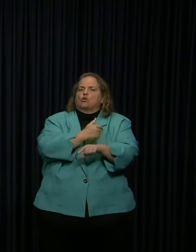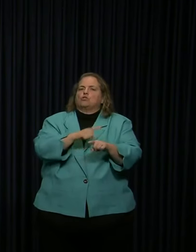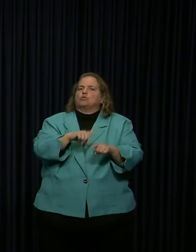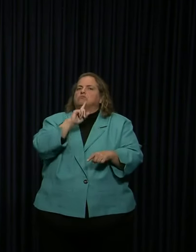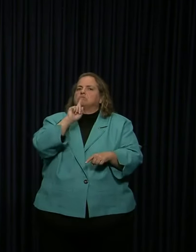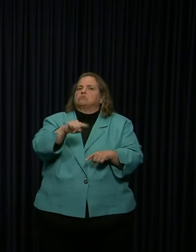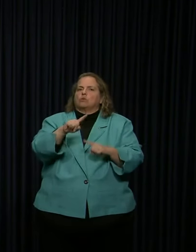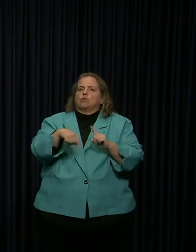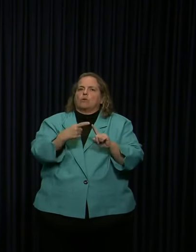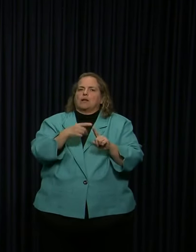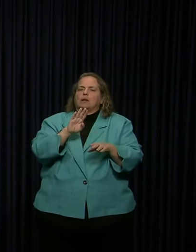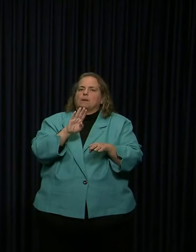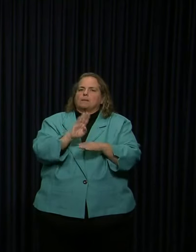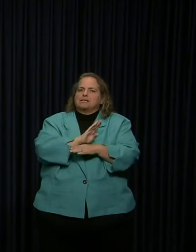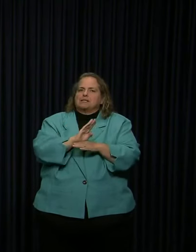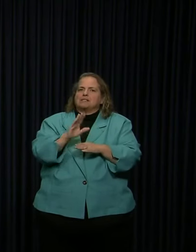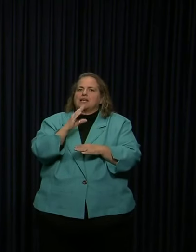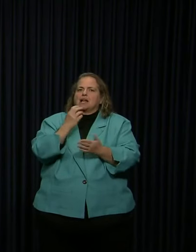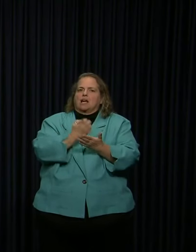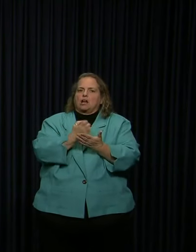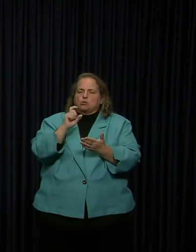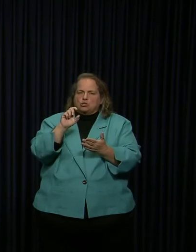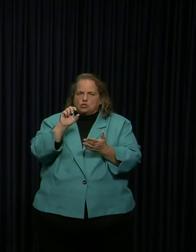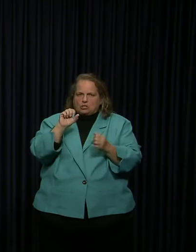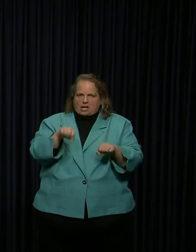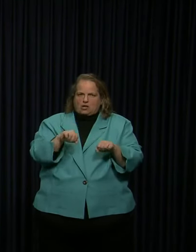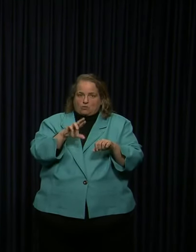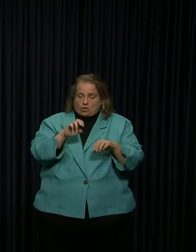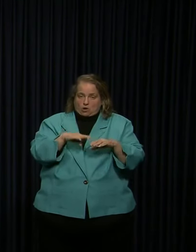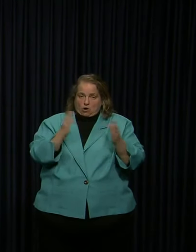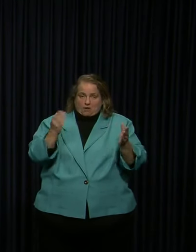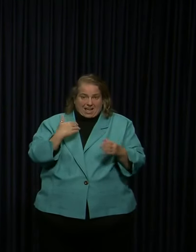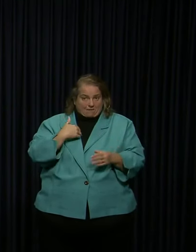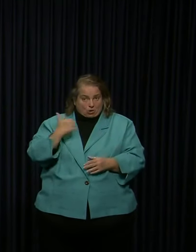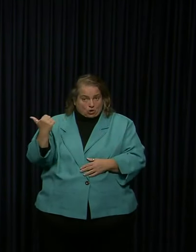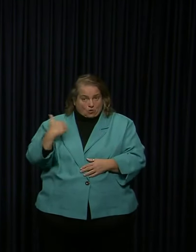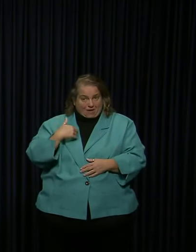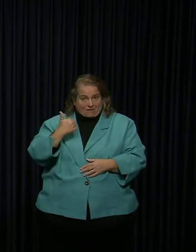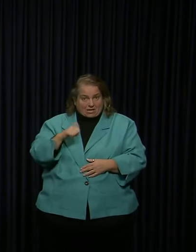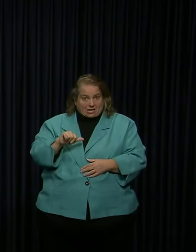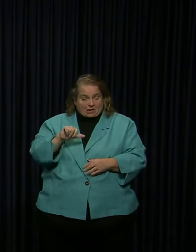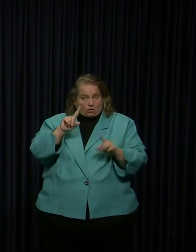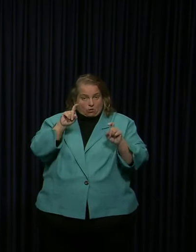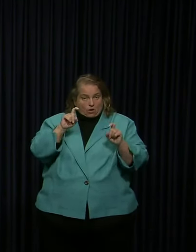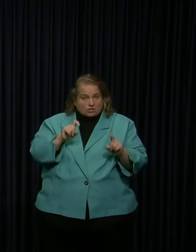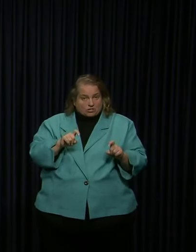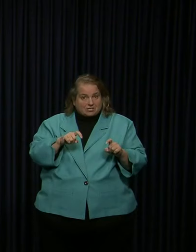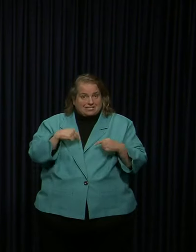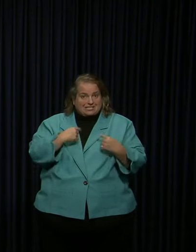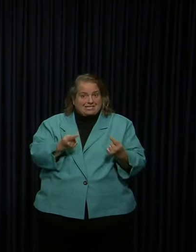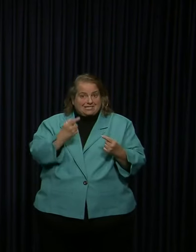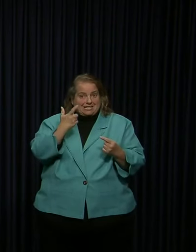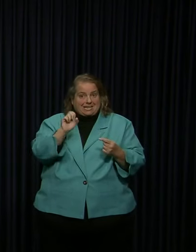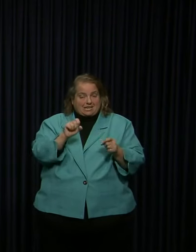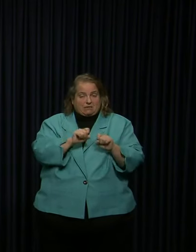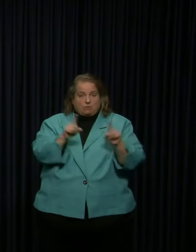I DON'T -- I'M NOT IN THE PRESIDENT'S INNER CIRCLE OR REALLY ANY CIRCLE AROUND HIM OTHER THAN BEING A GOVERNOR